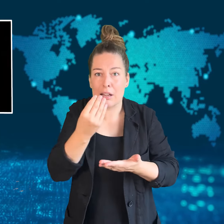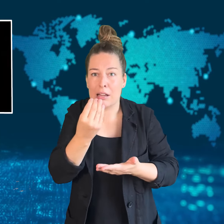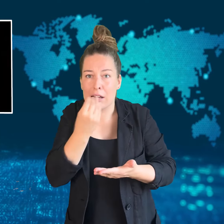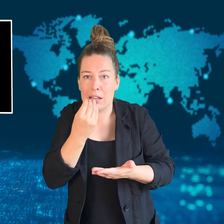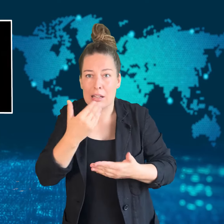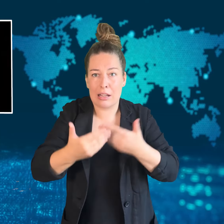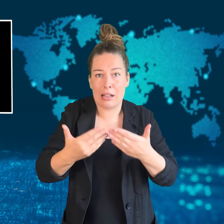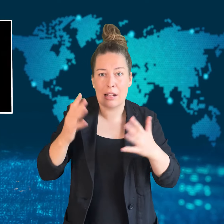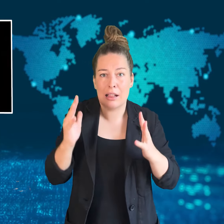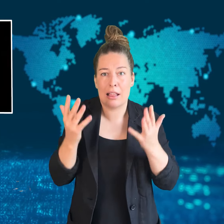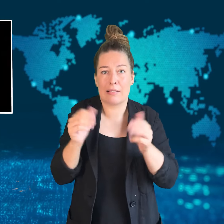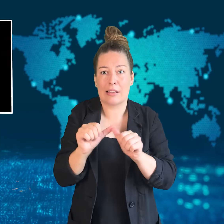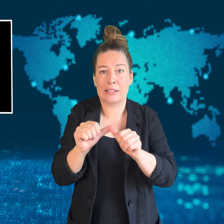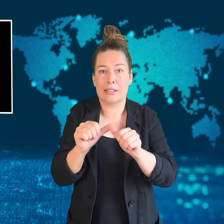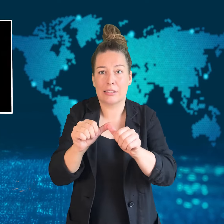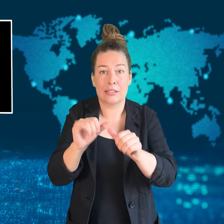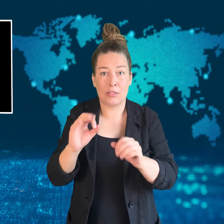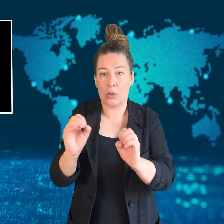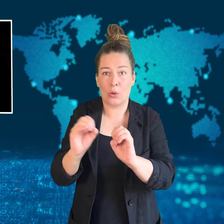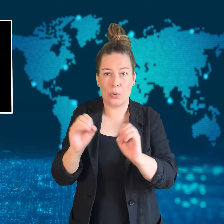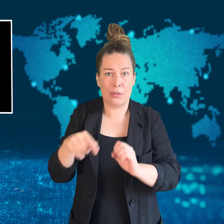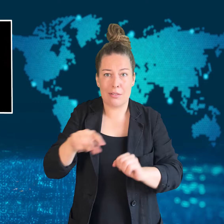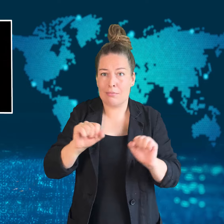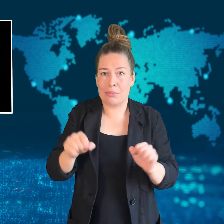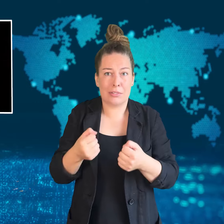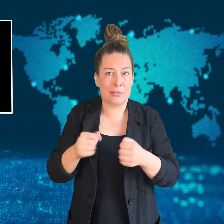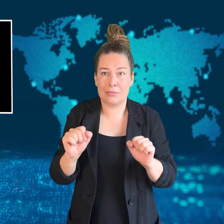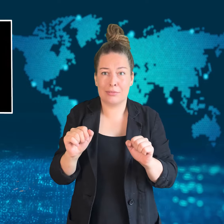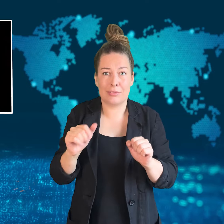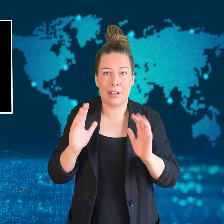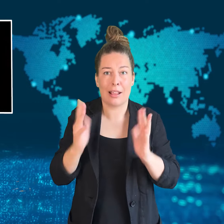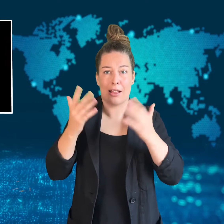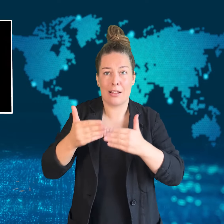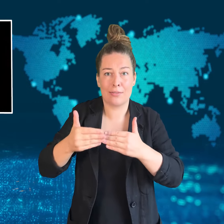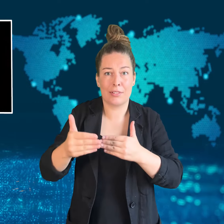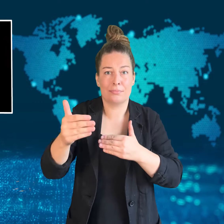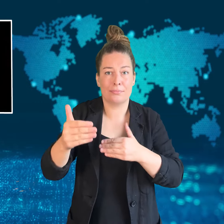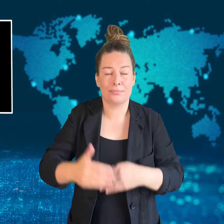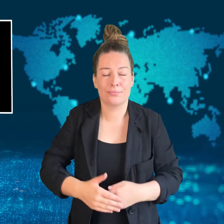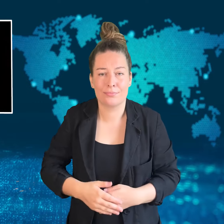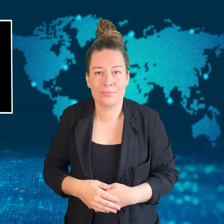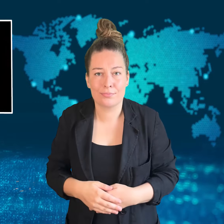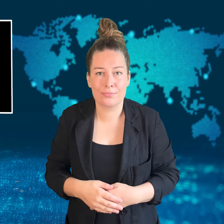Maung said that his only other option seemed to